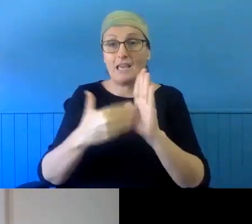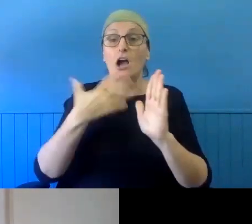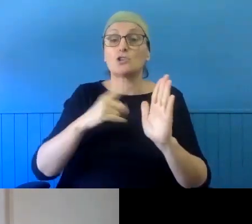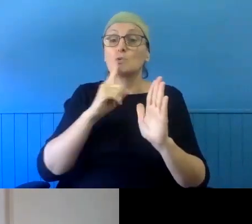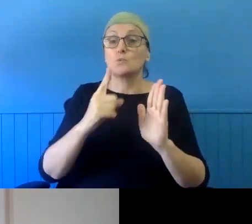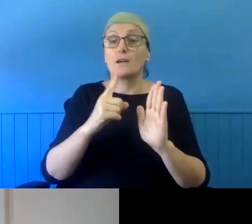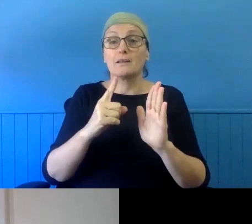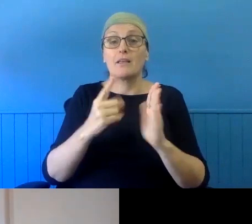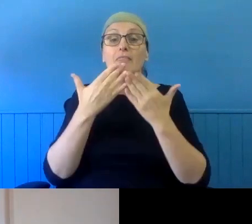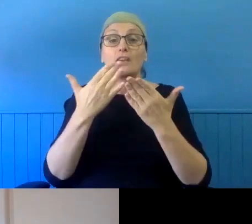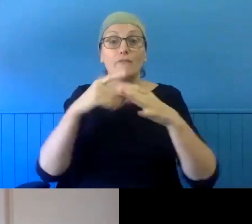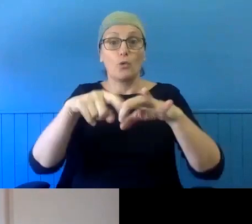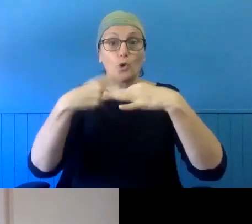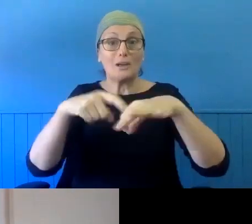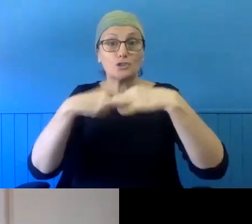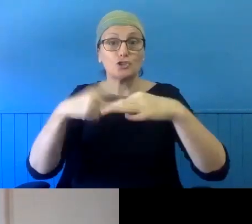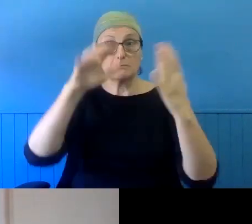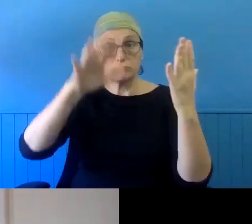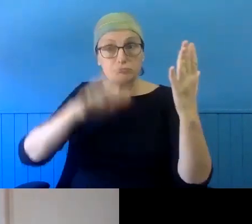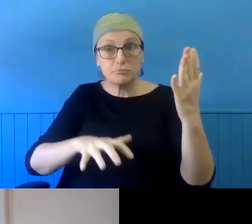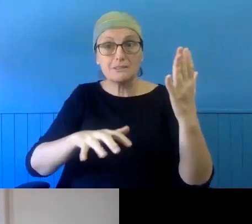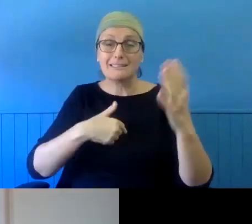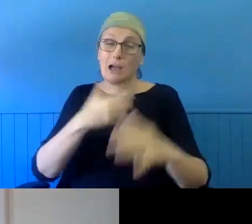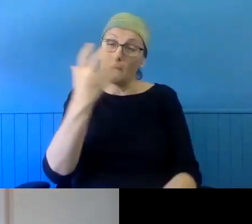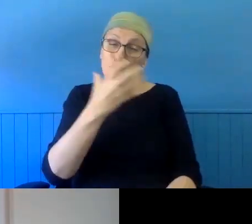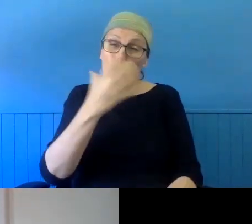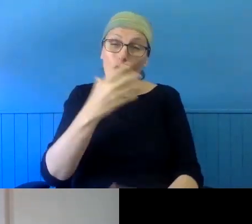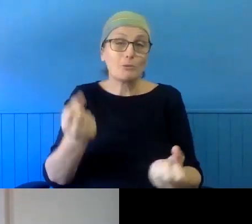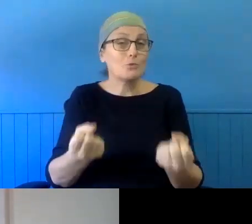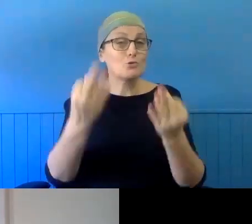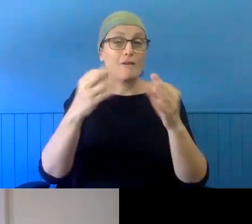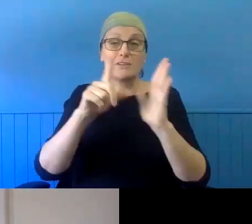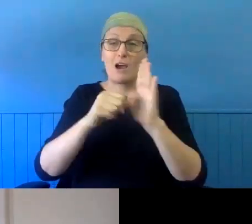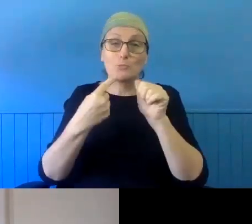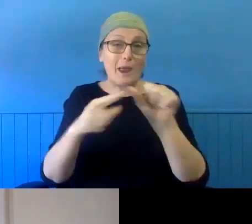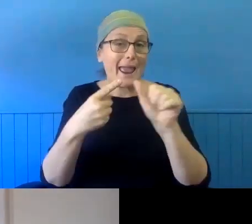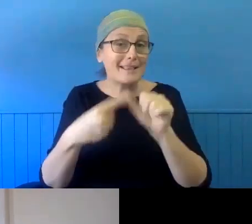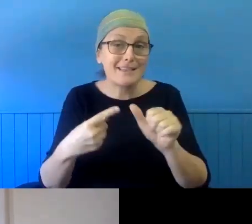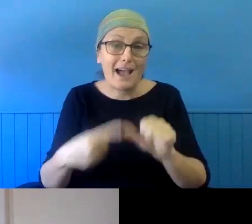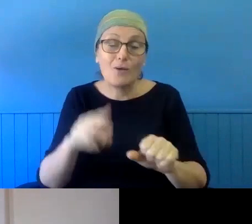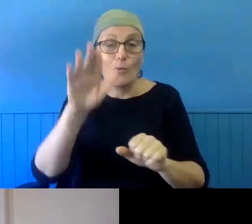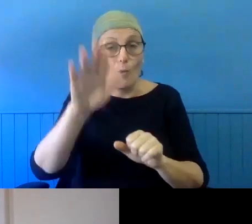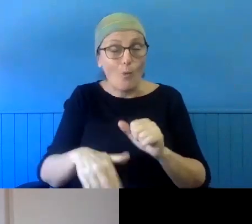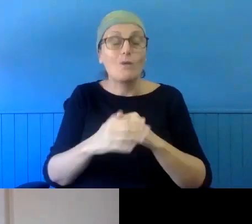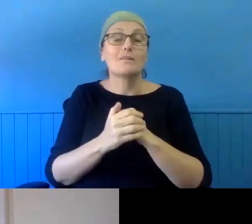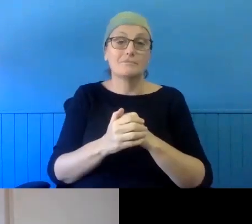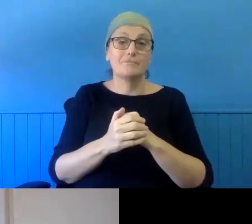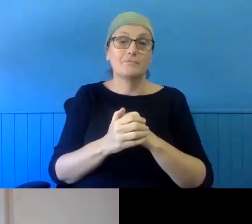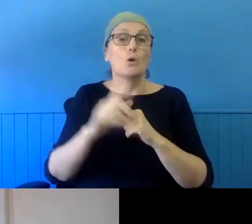opportunity to answer all of them with you today. We will try and get to those after the session. And I want to say thanks so much, Peter.